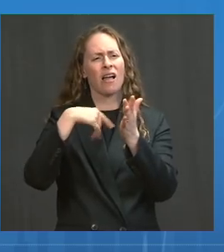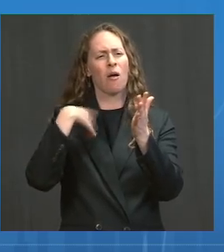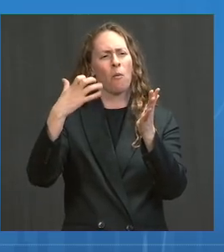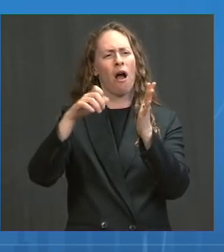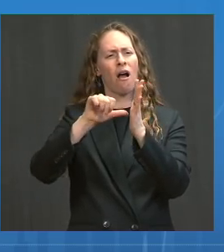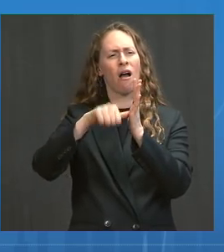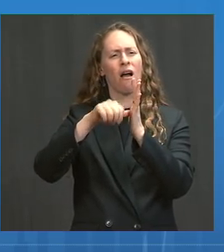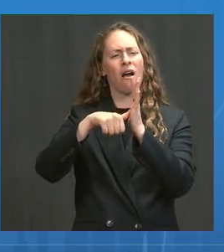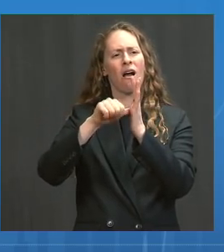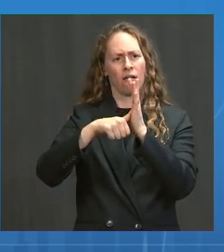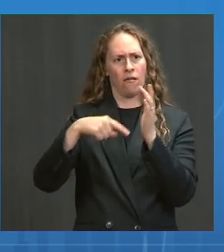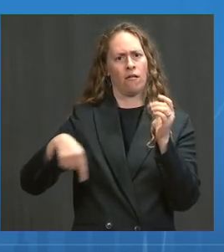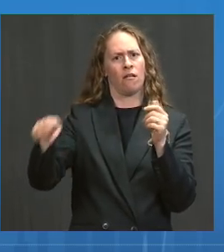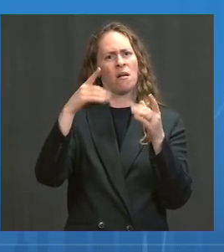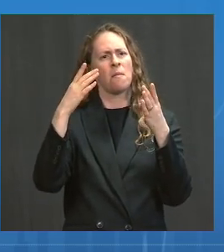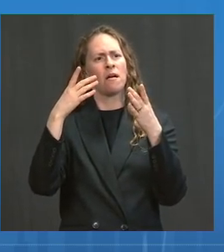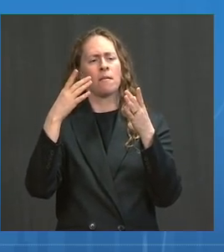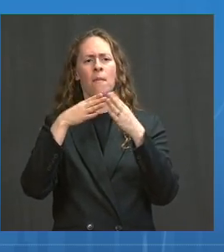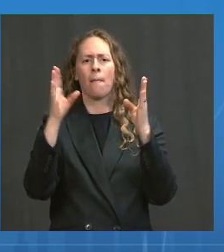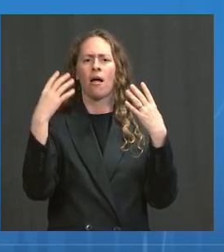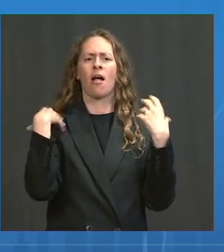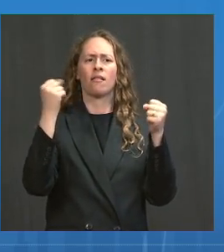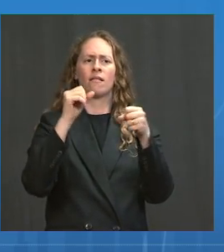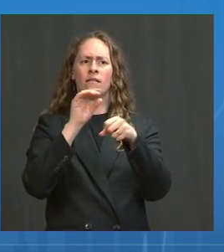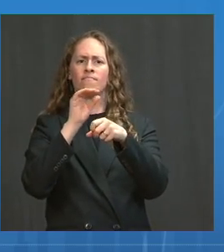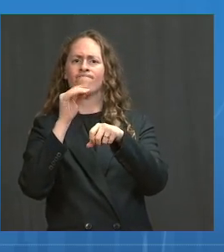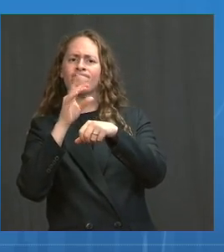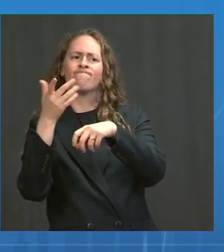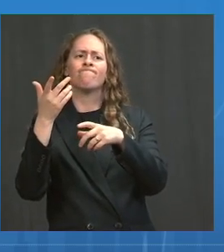from June 14, the Pfizer BioNTech vaccine